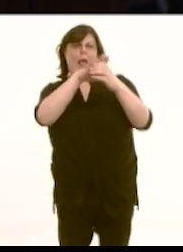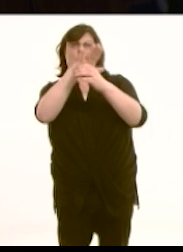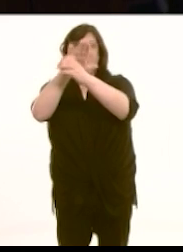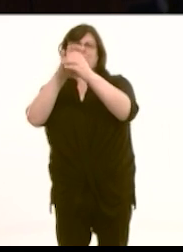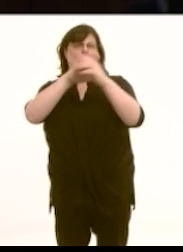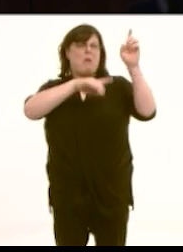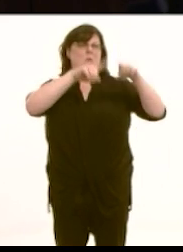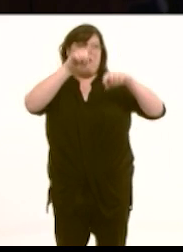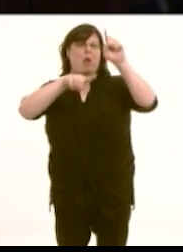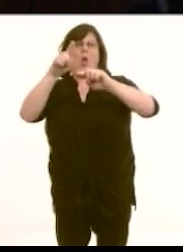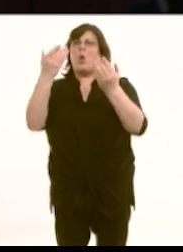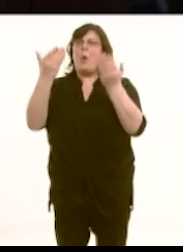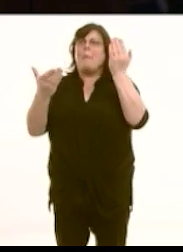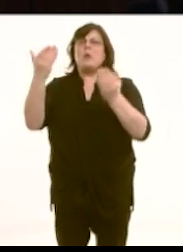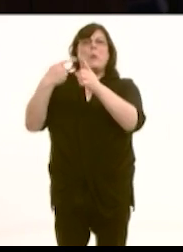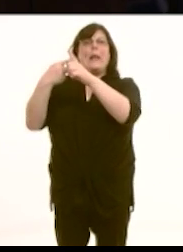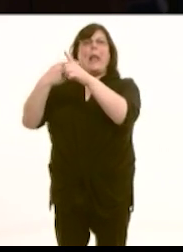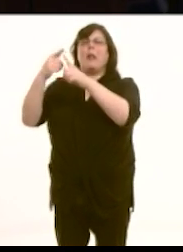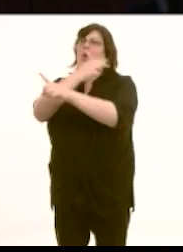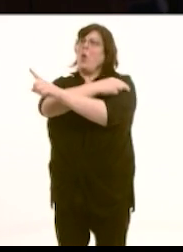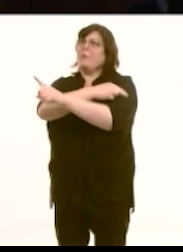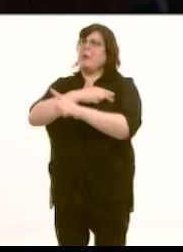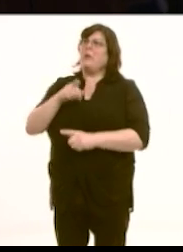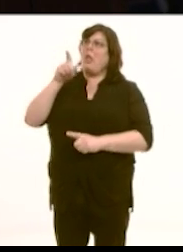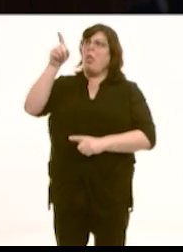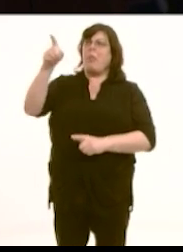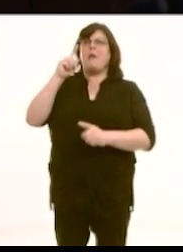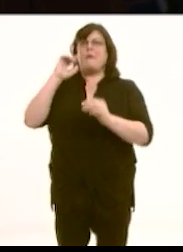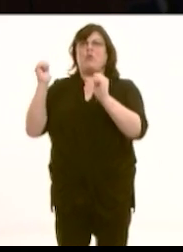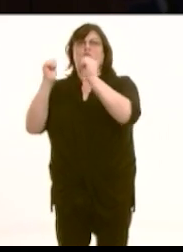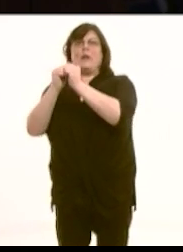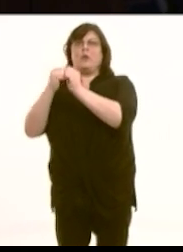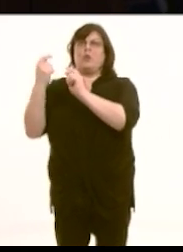England, which have stated that they will only be treated within 52 weeks?